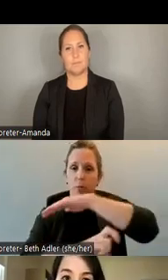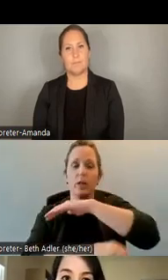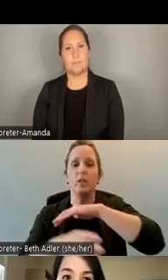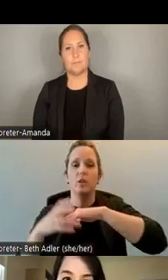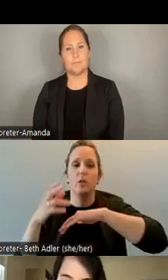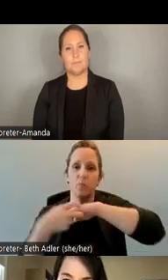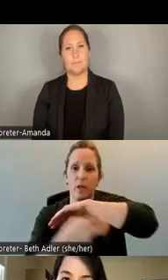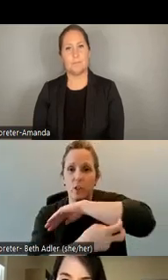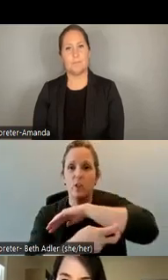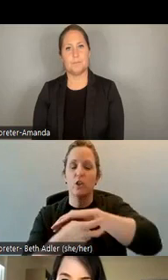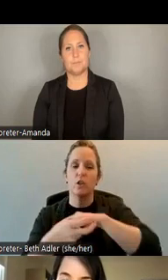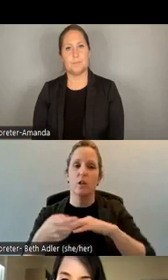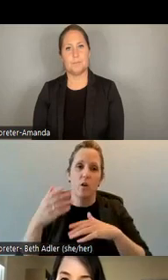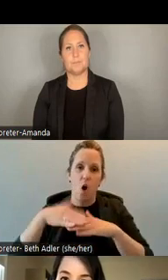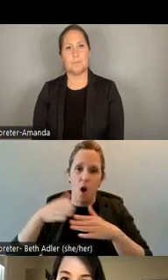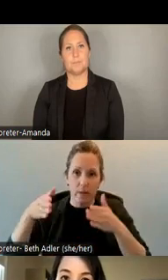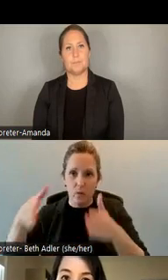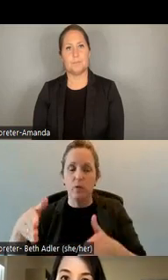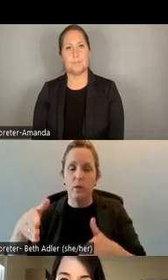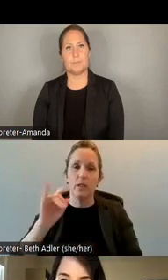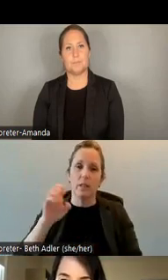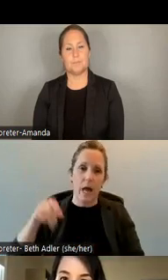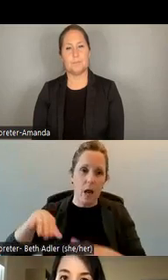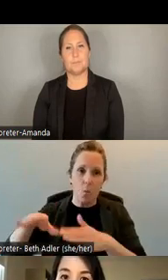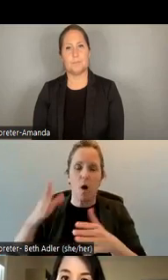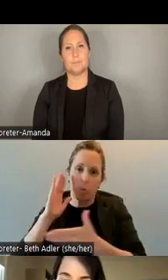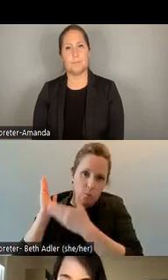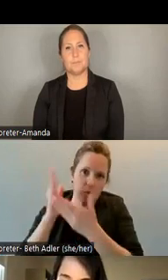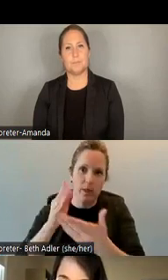are build trust build relationships and then hope that over time they'll get to a place